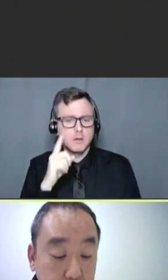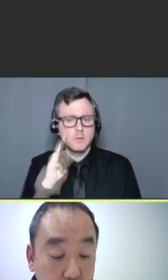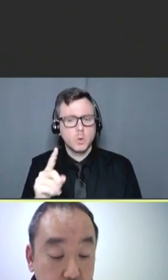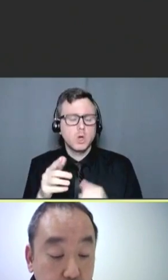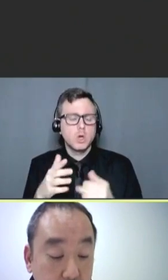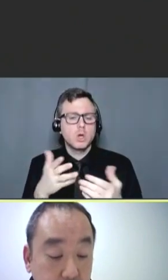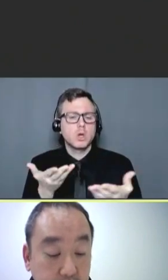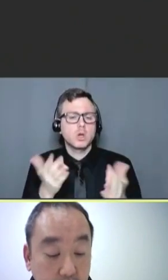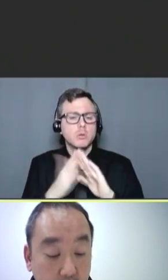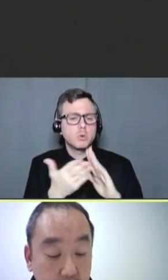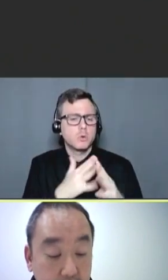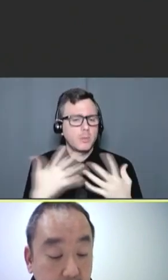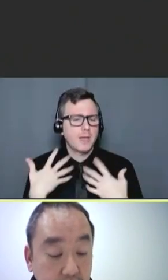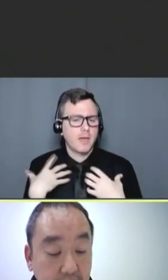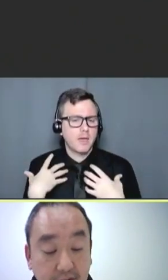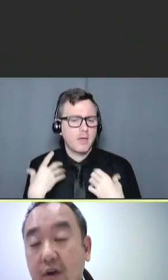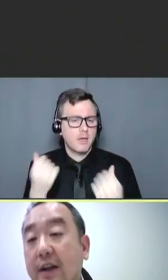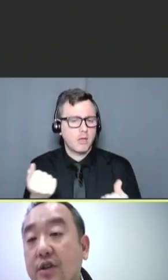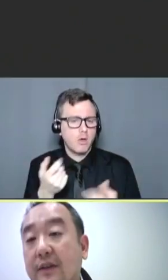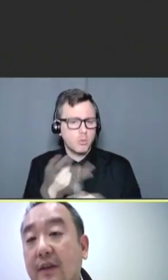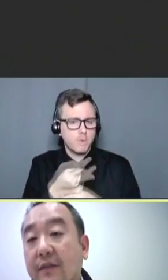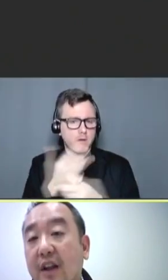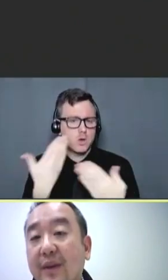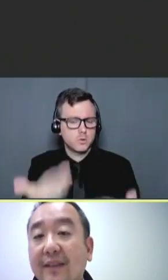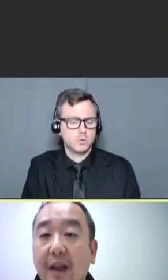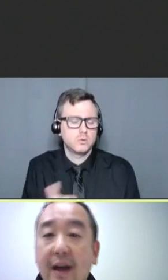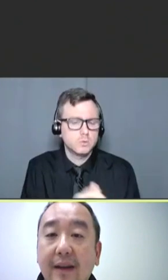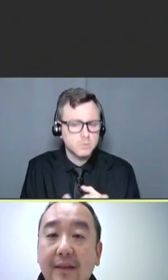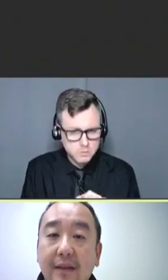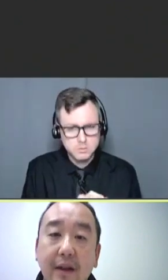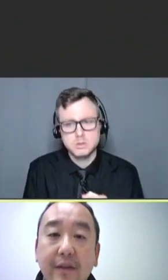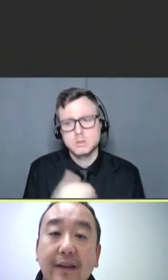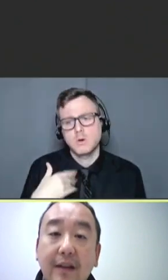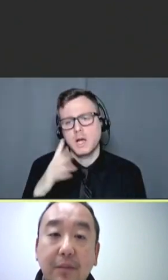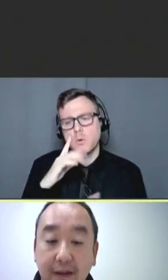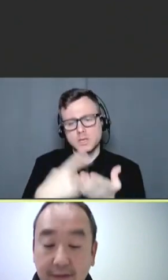now touch briefly upon each of these strategies in the following slides. Next slide, please.